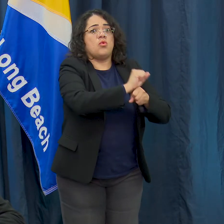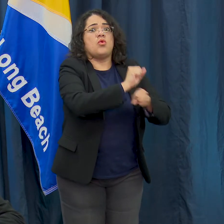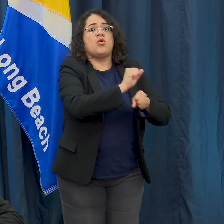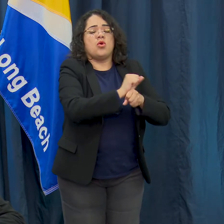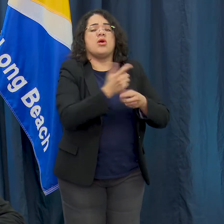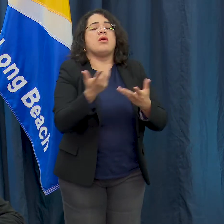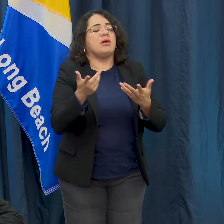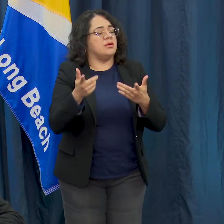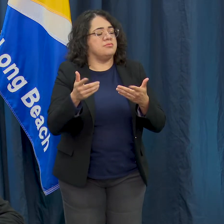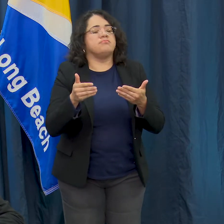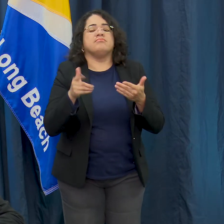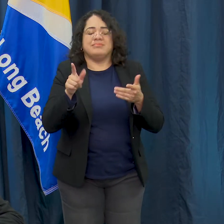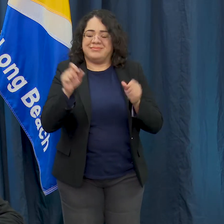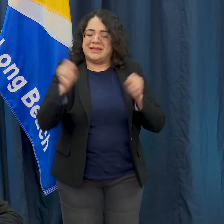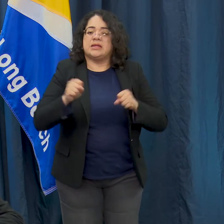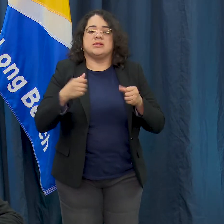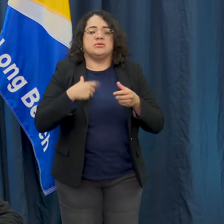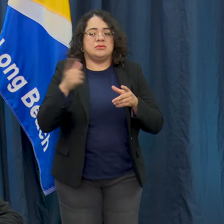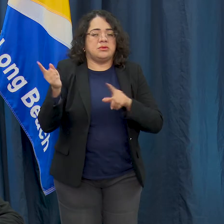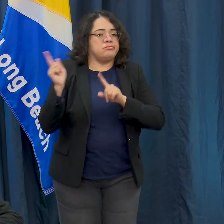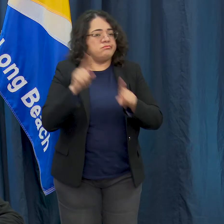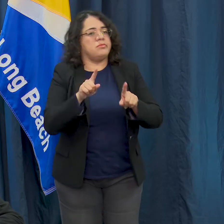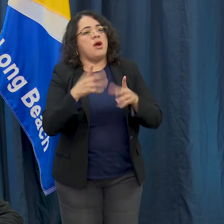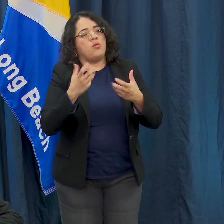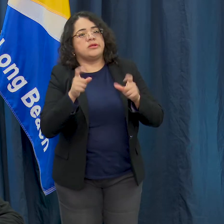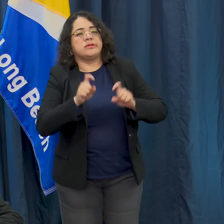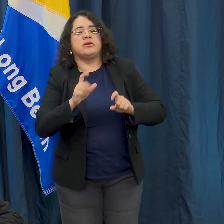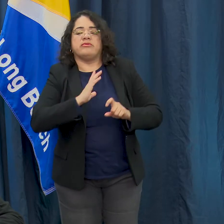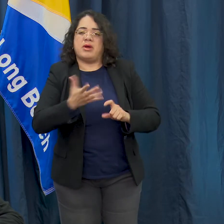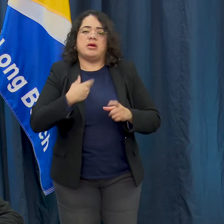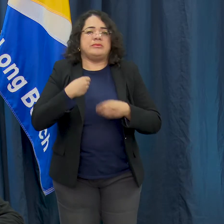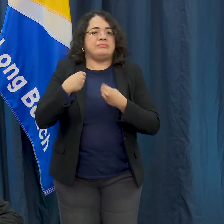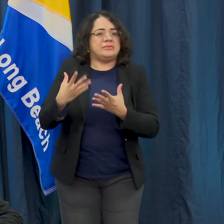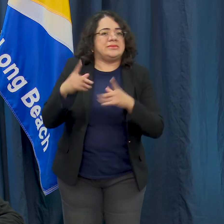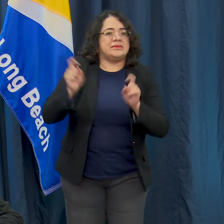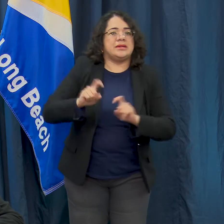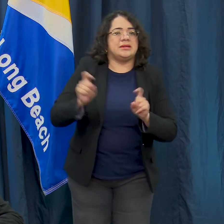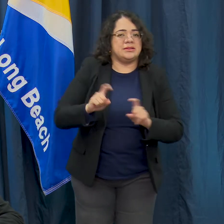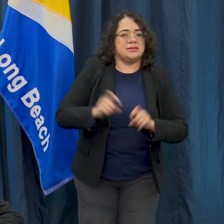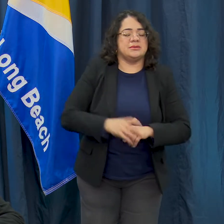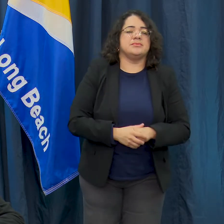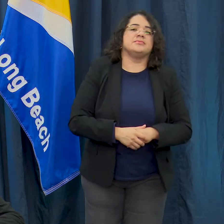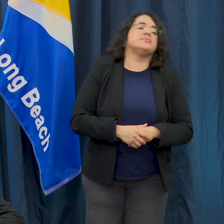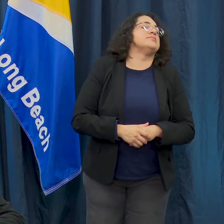we're testing them. I think there'll be hopefully more to come